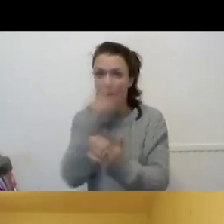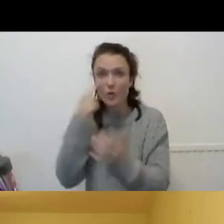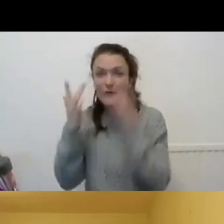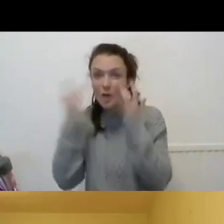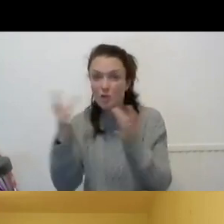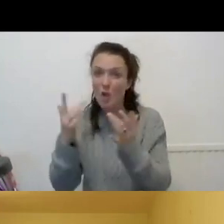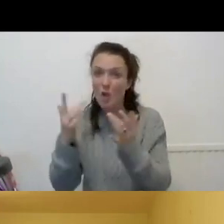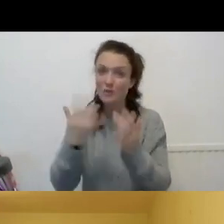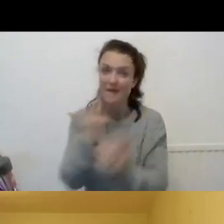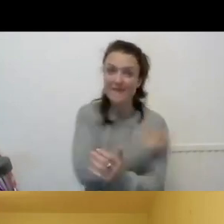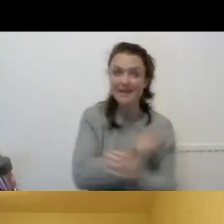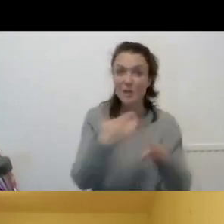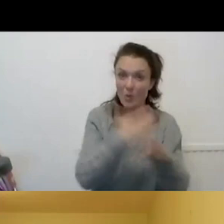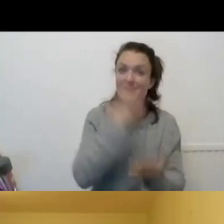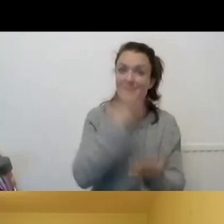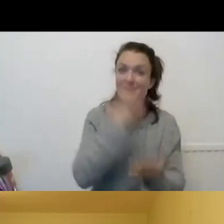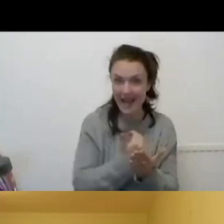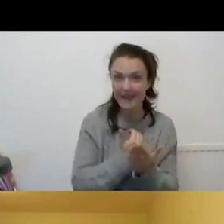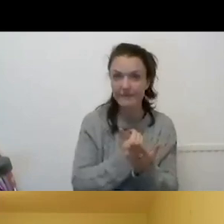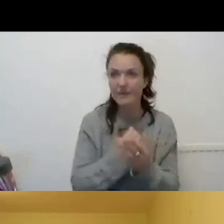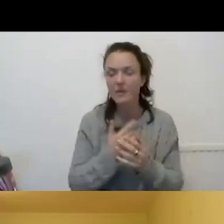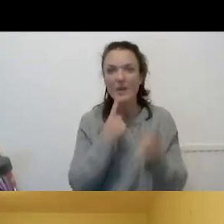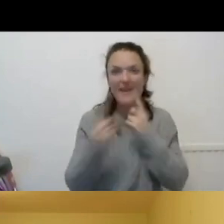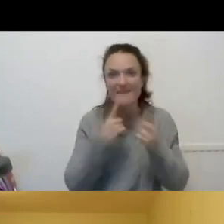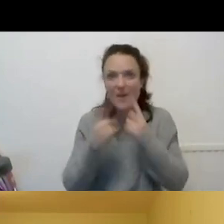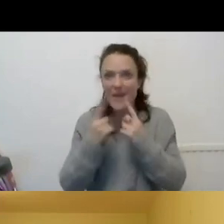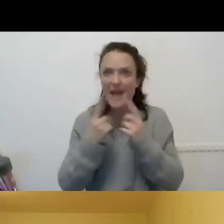So after gathering all this information and haven't checked over and over again,